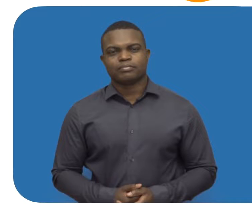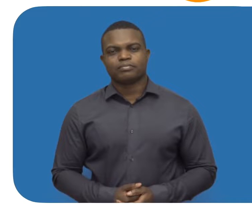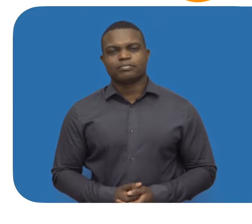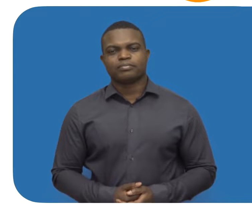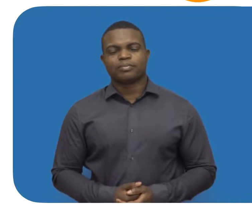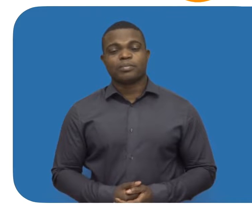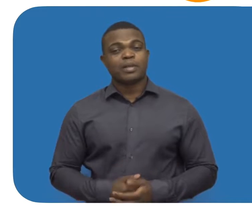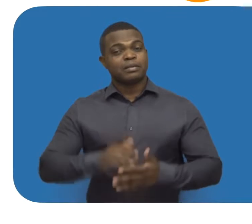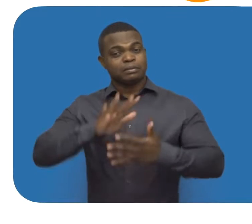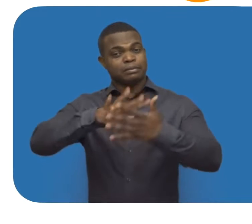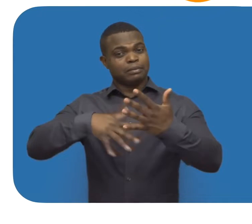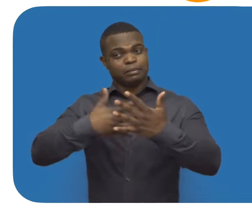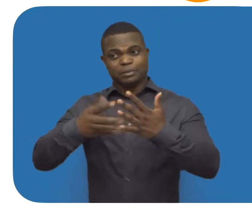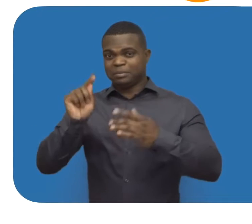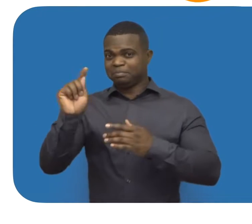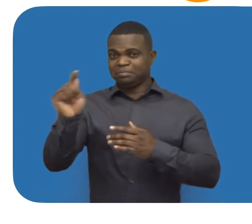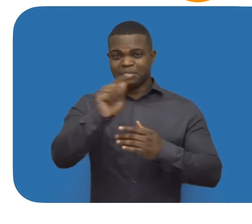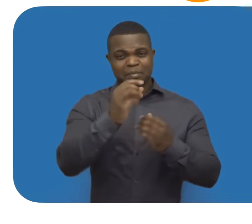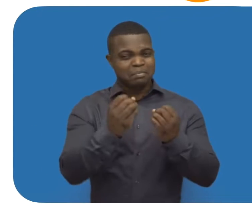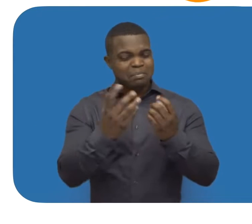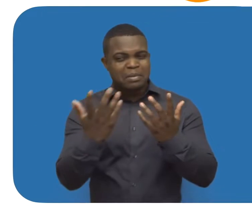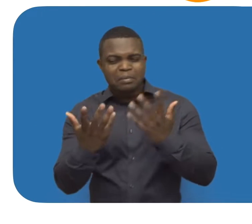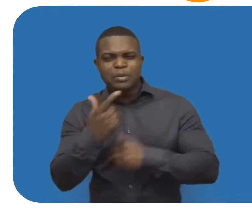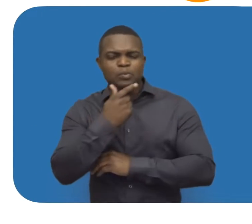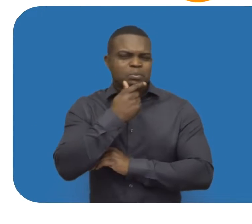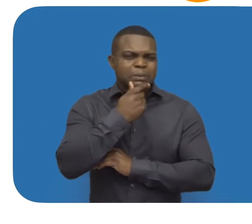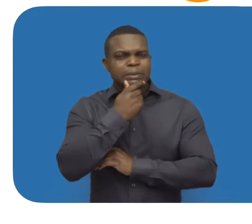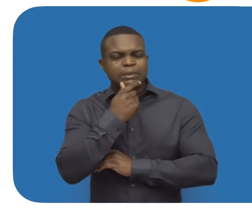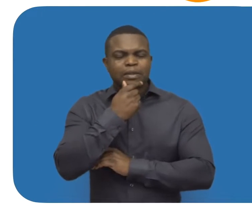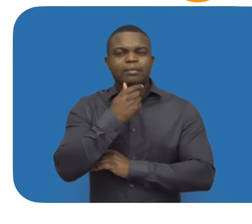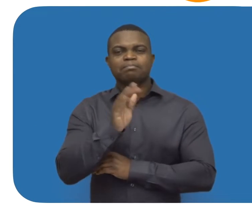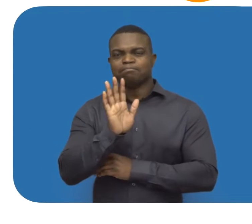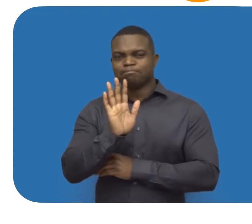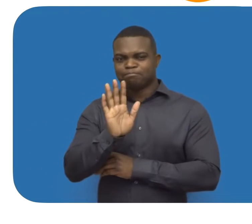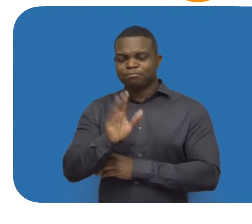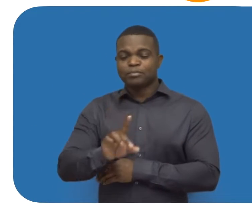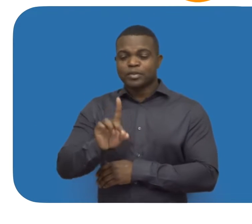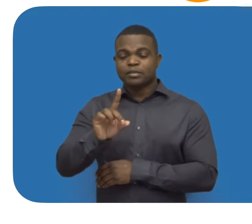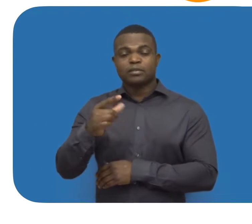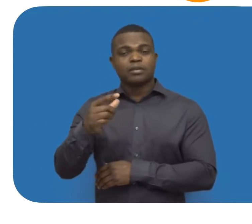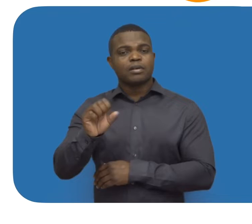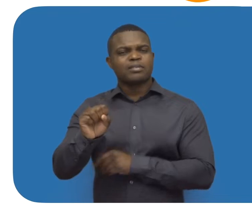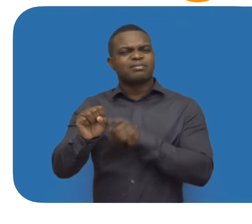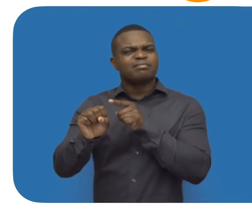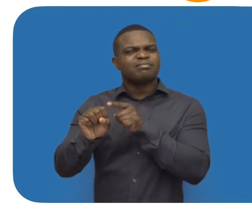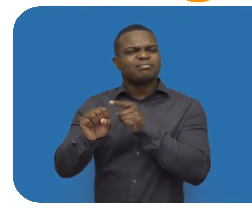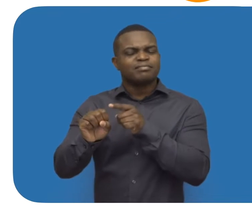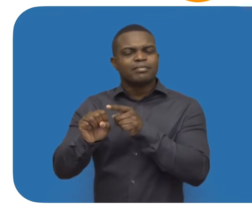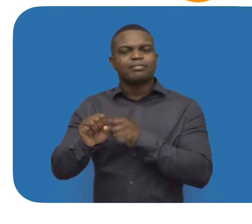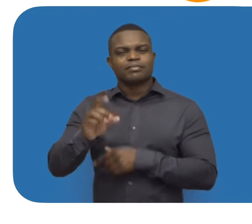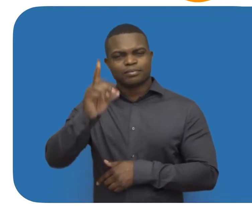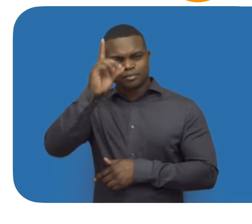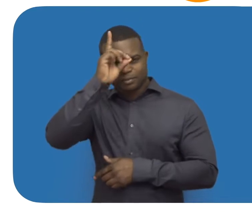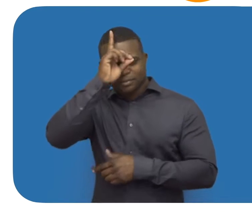A quick note for those who are not familiar with signed languages, DGS stands for “Deutsche Gebärdensprache”,